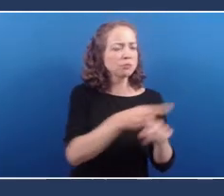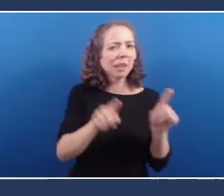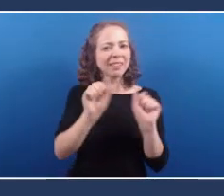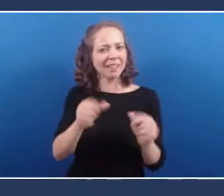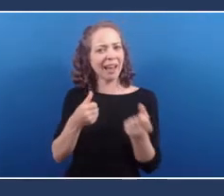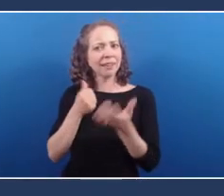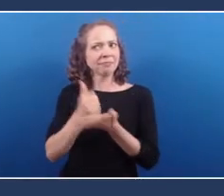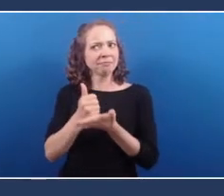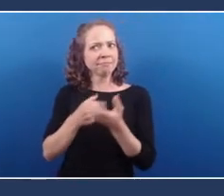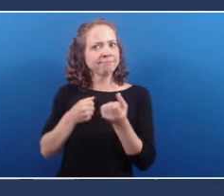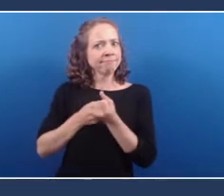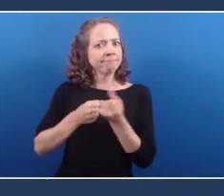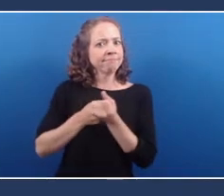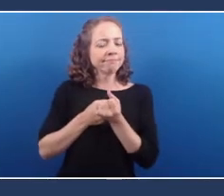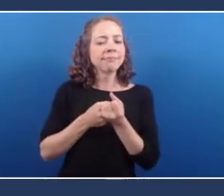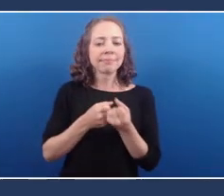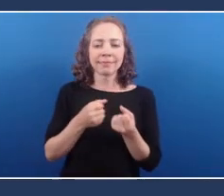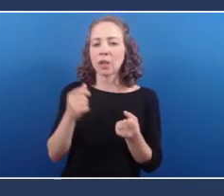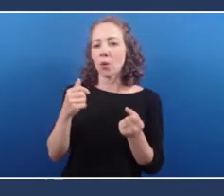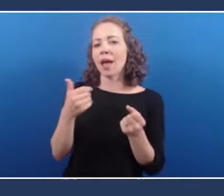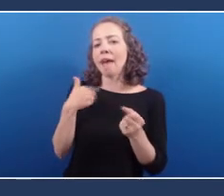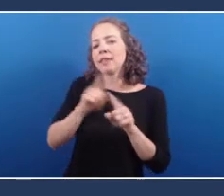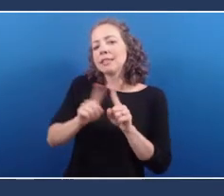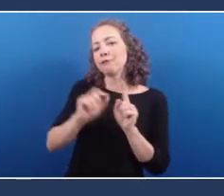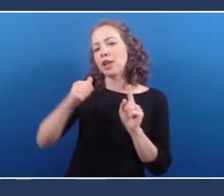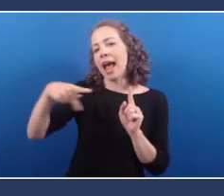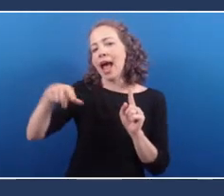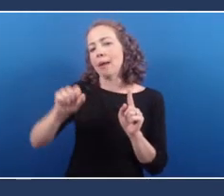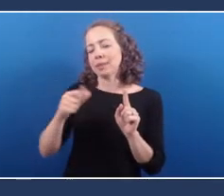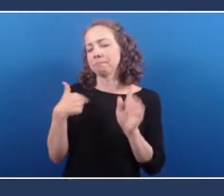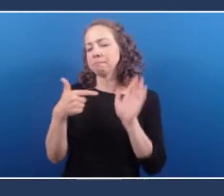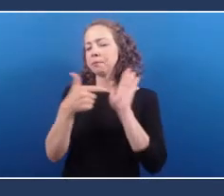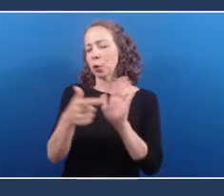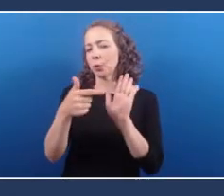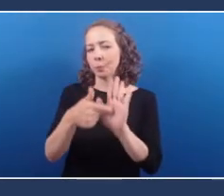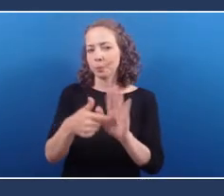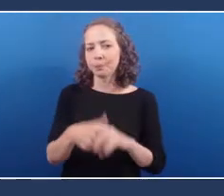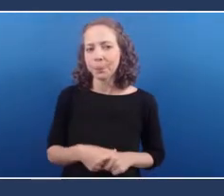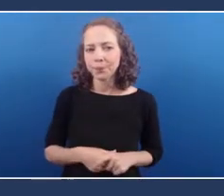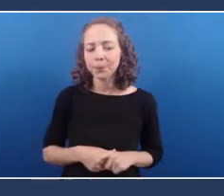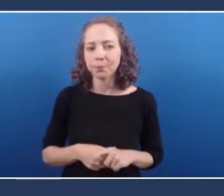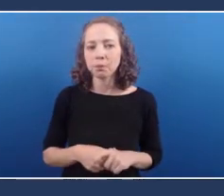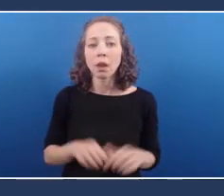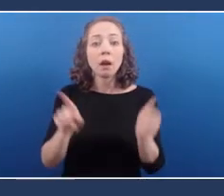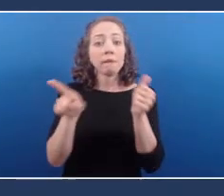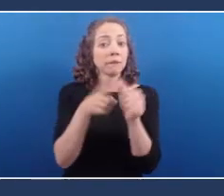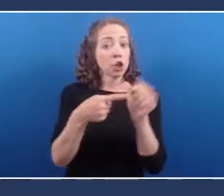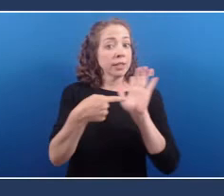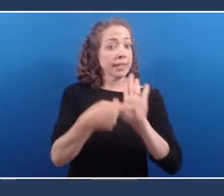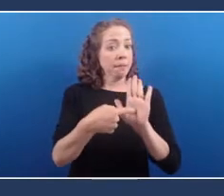can help you set yourself up for success. The first one I want to talk about is My Analytics.